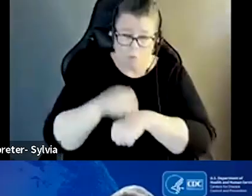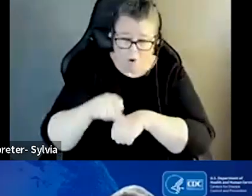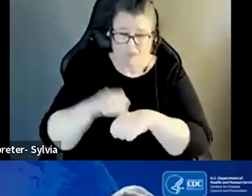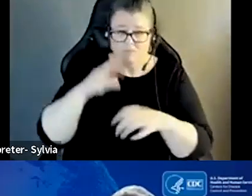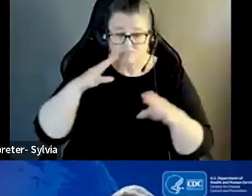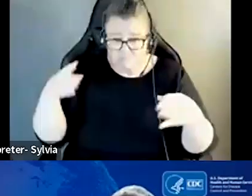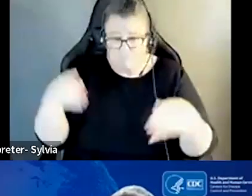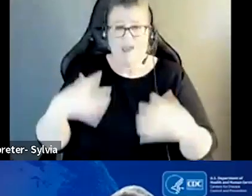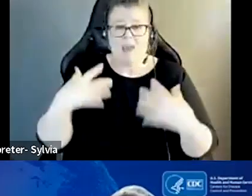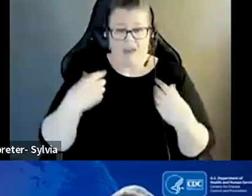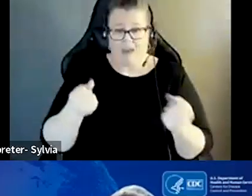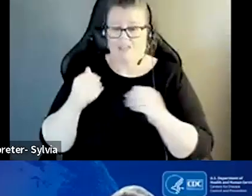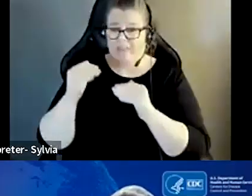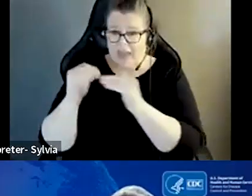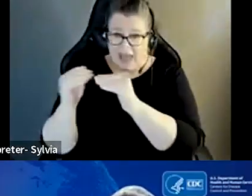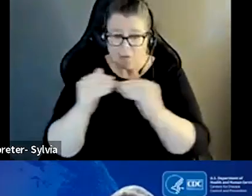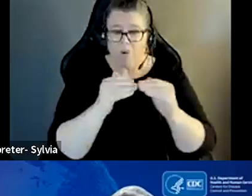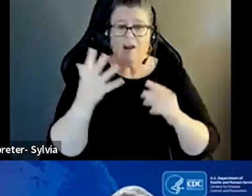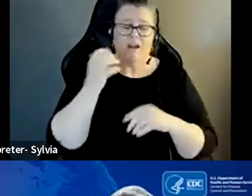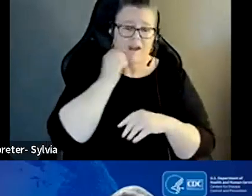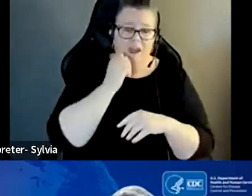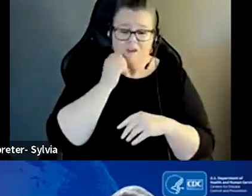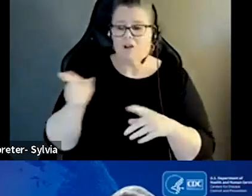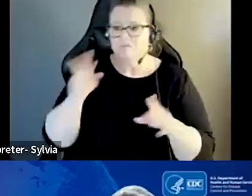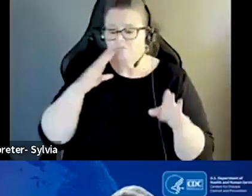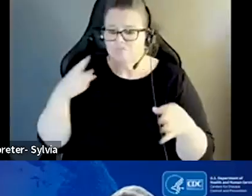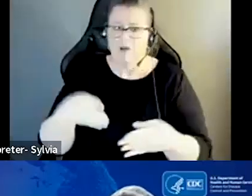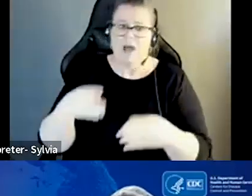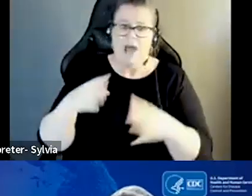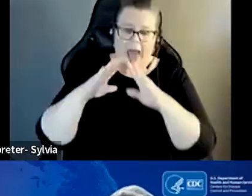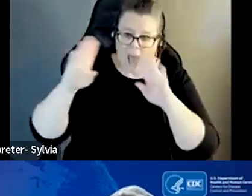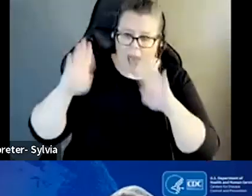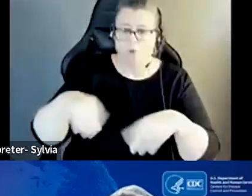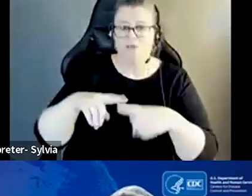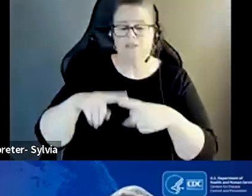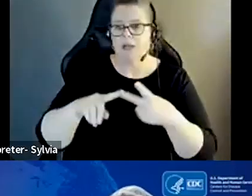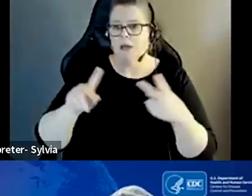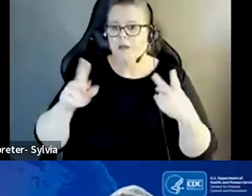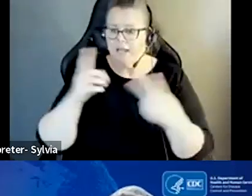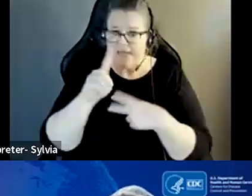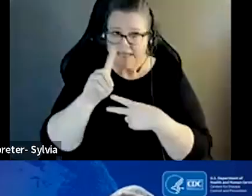working with people with uncertain housing, working with people with disabilities, working with youths of our country